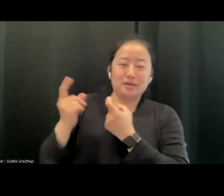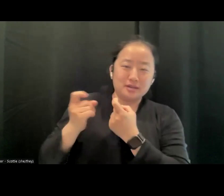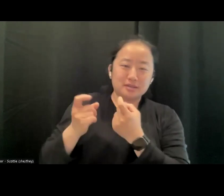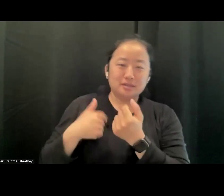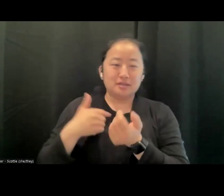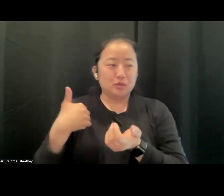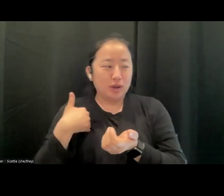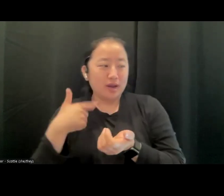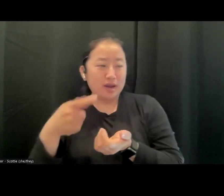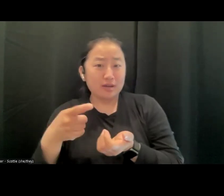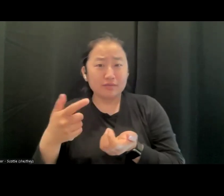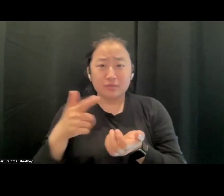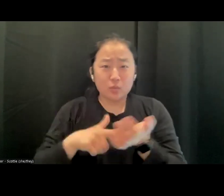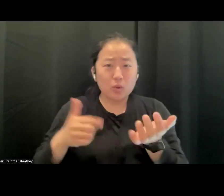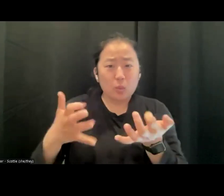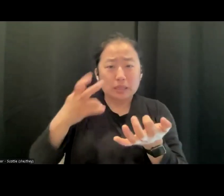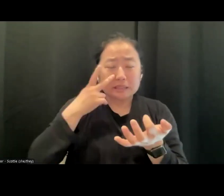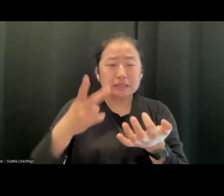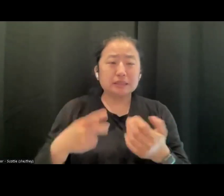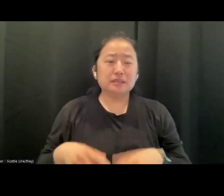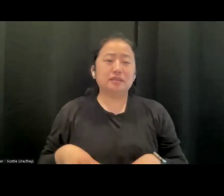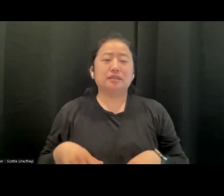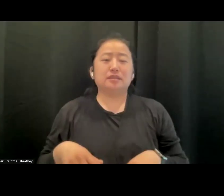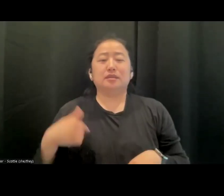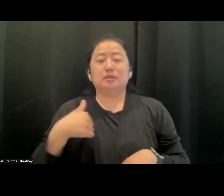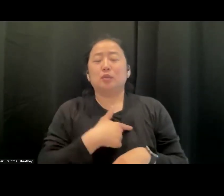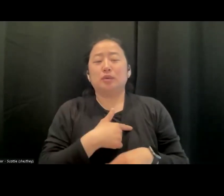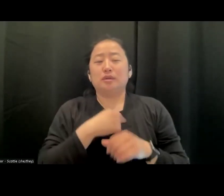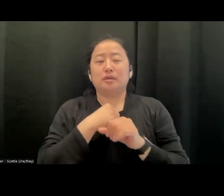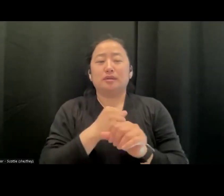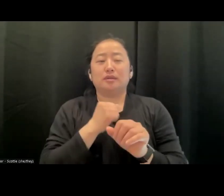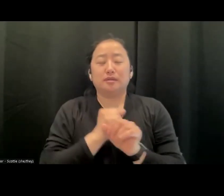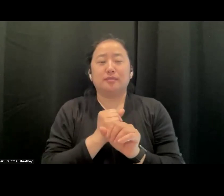lab and would like to see, so we've created a virtual tour of the entire center but we also